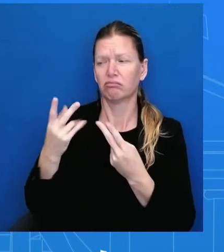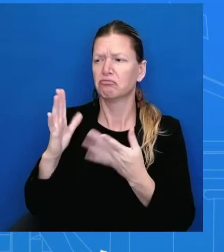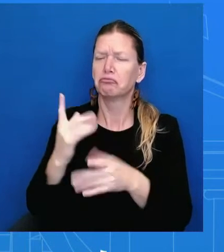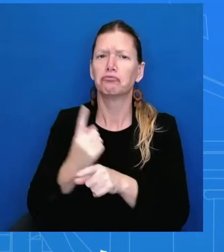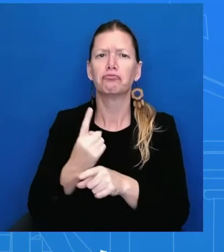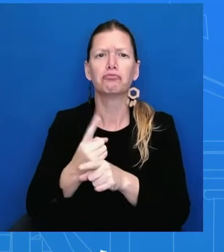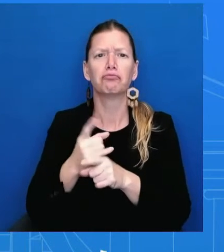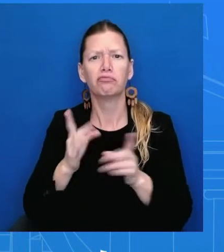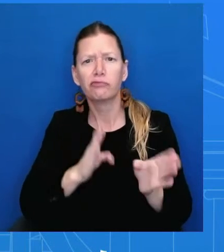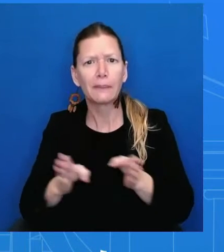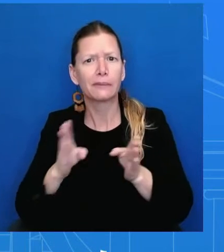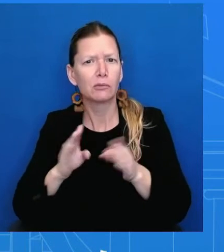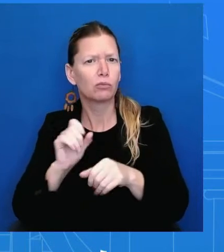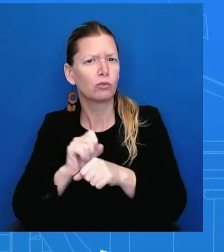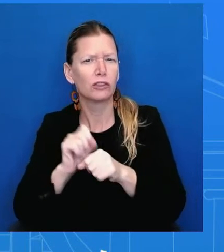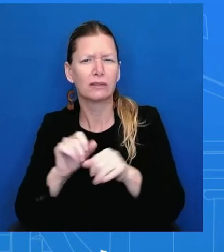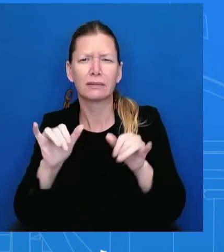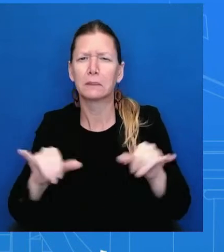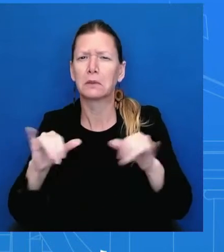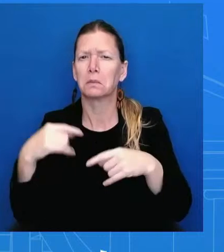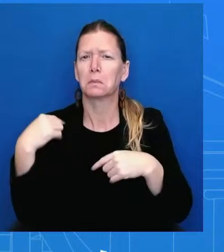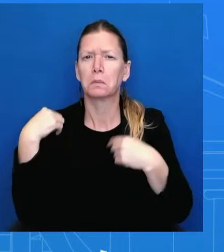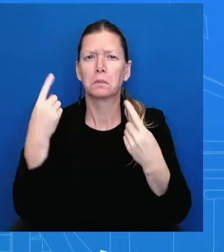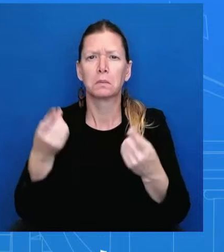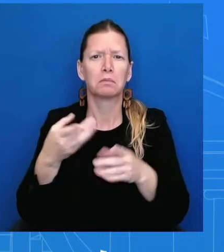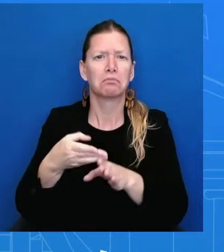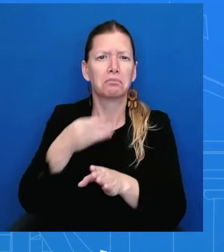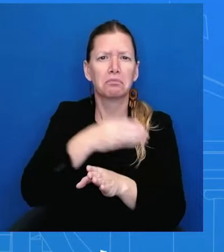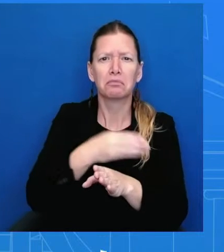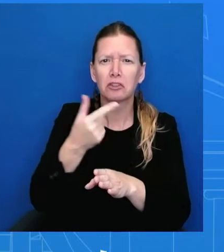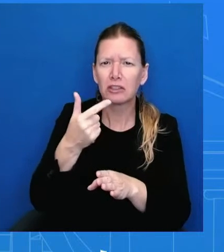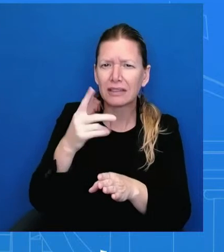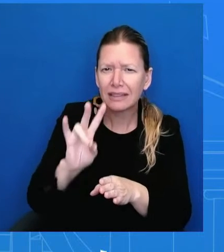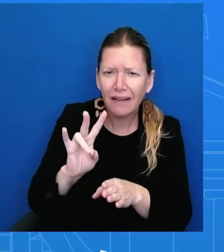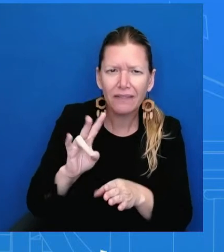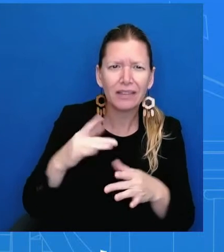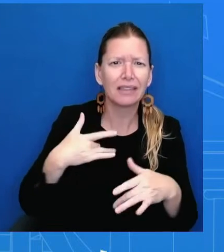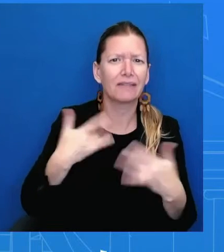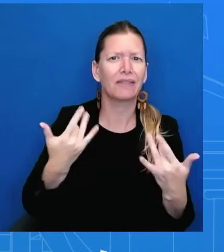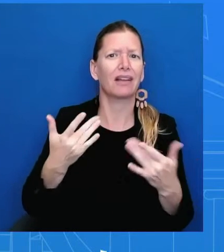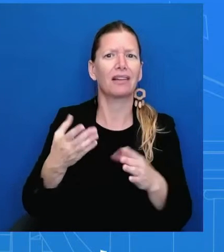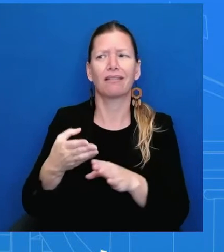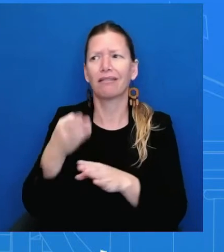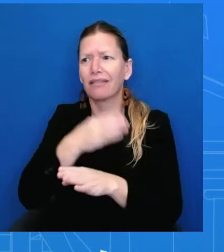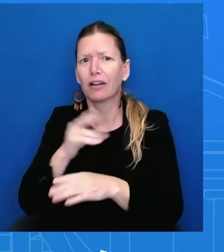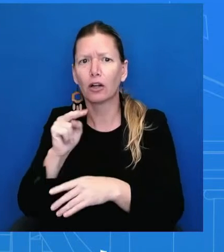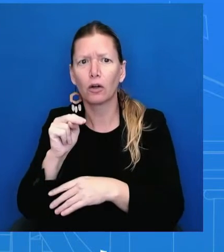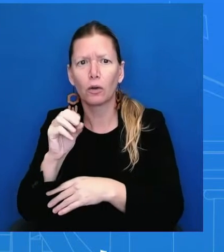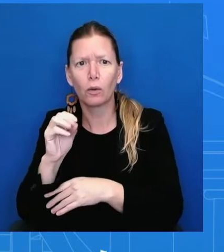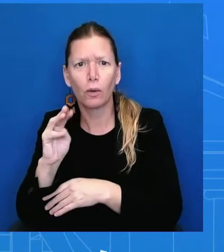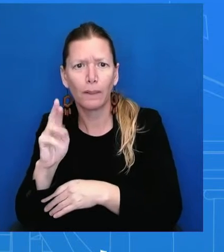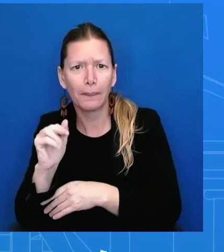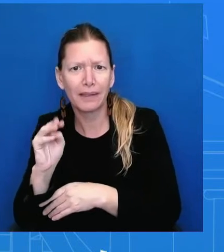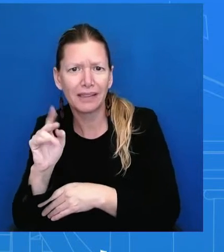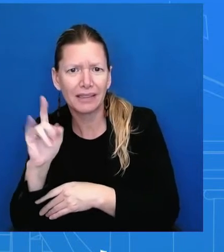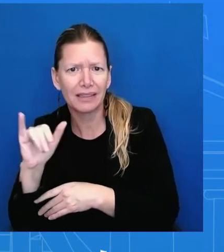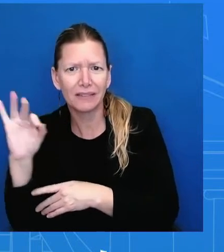or for the events in Normandy or -- or previous international fora. So, it's pretty typical from what I've seen. Ms. Jean-Pierre: All right. The Press: And do you expect Vice President Harris